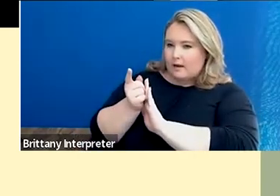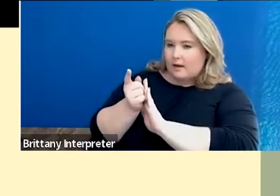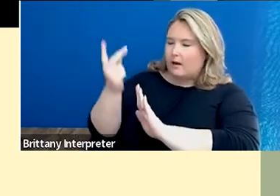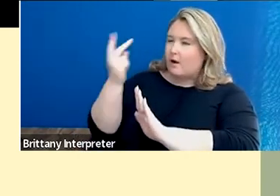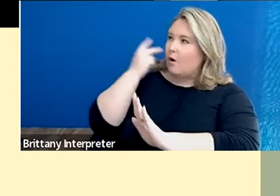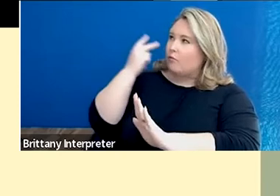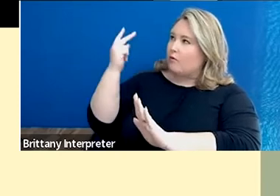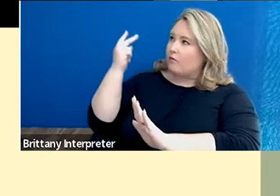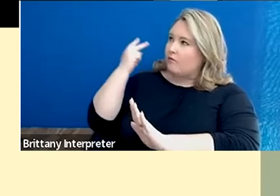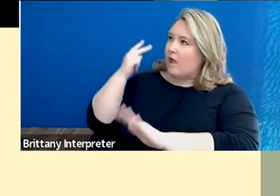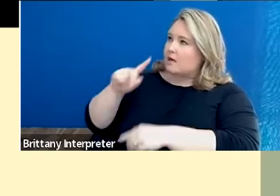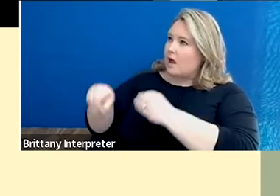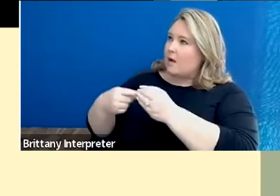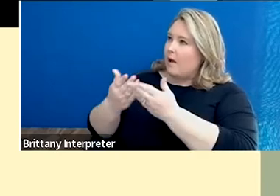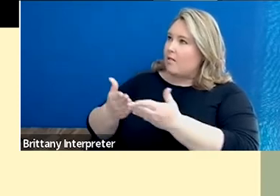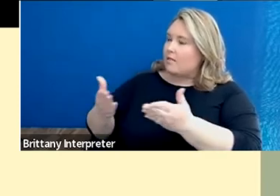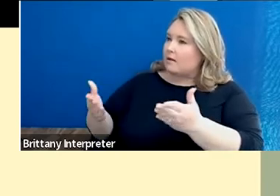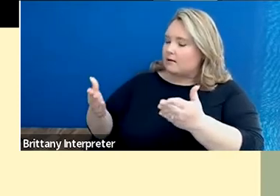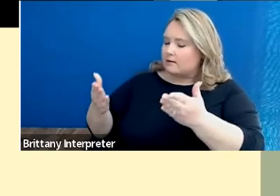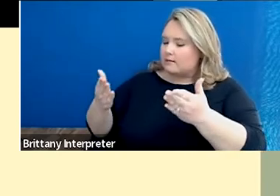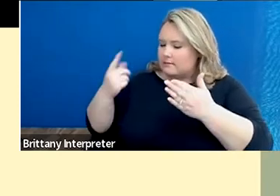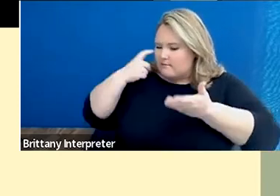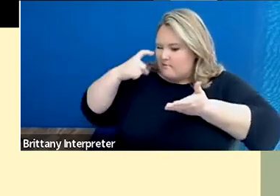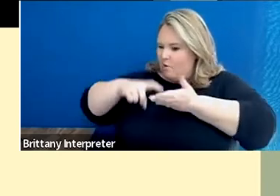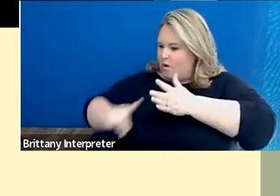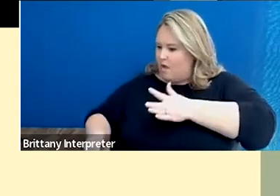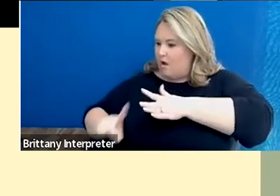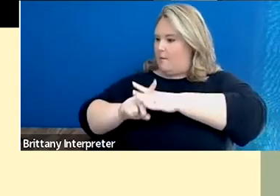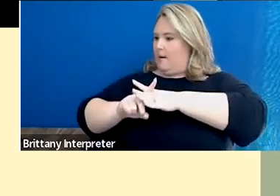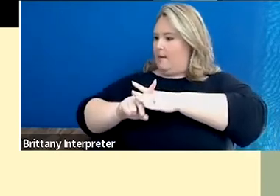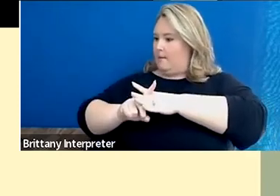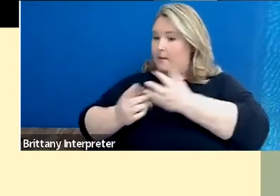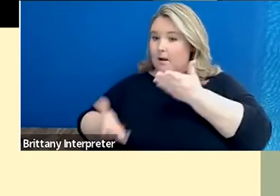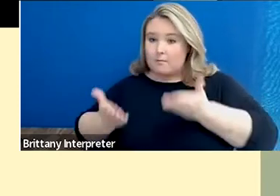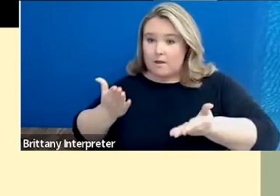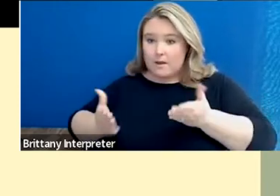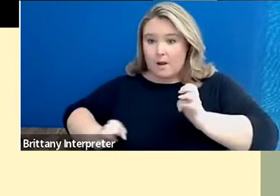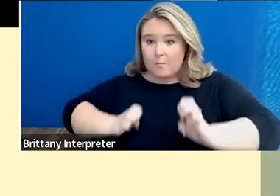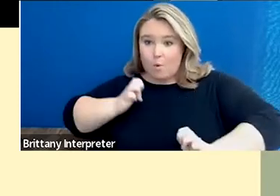It could be a physical sensation. It could be an emotion, a thought, a memory.